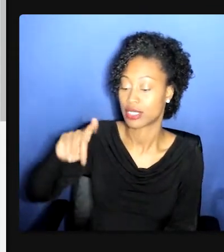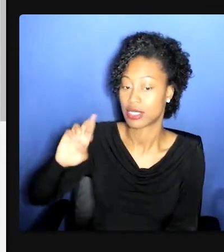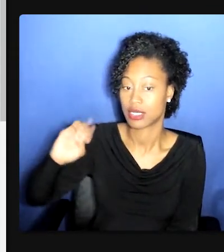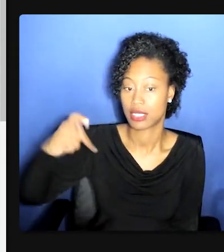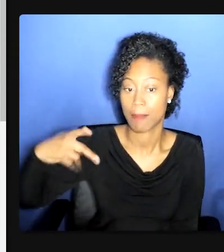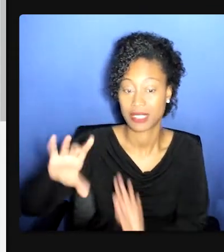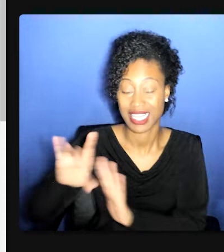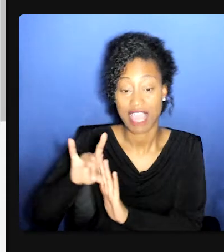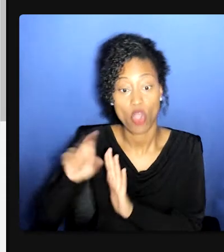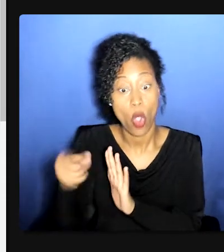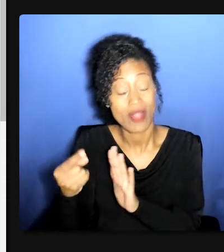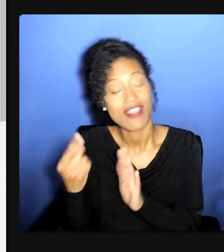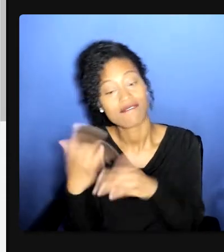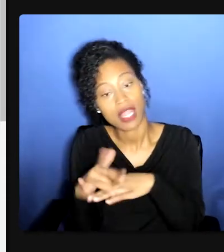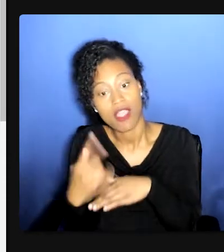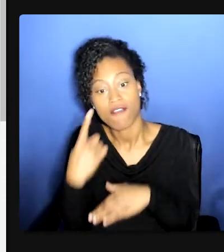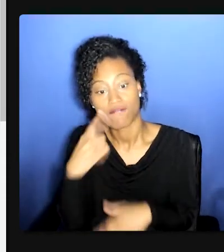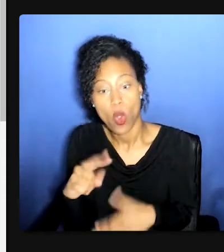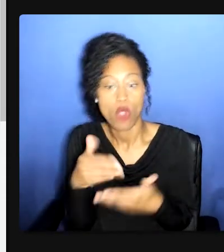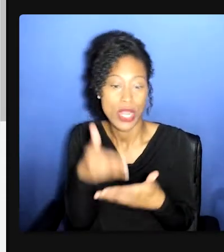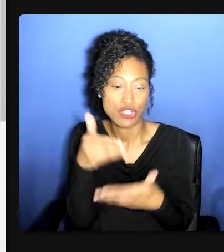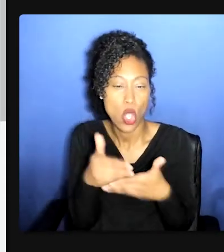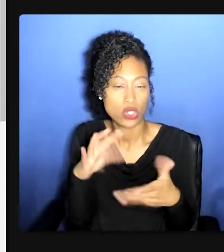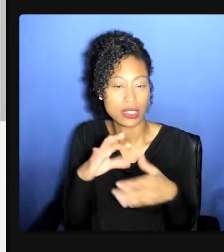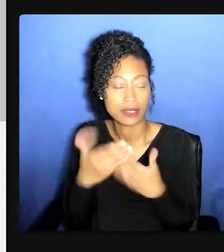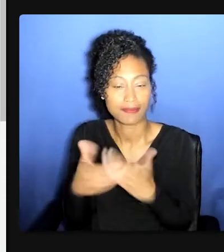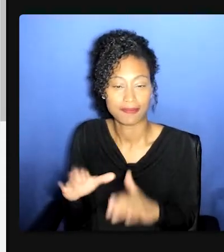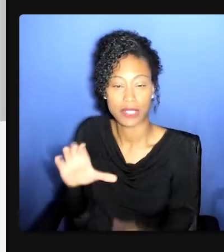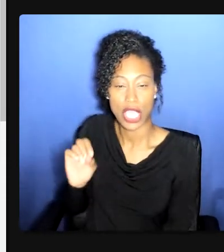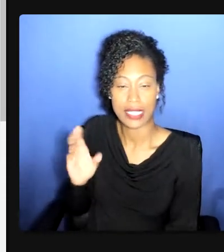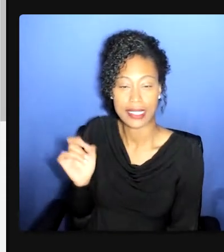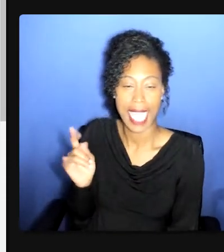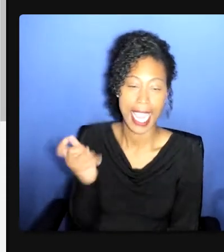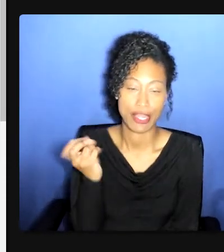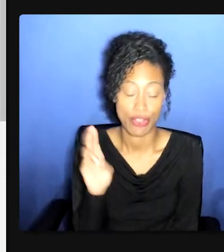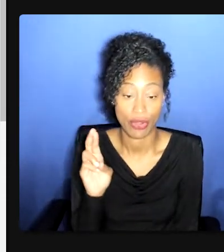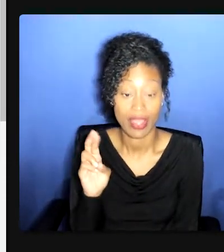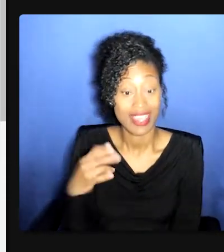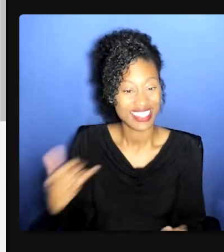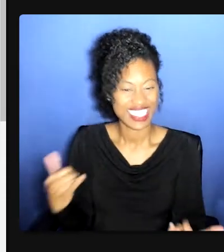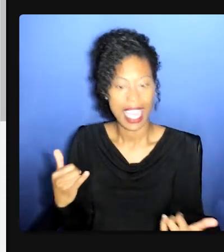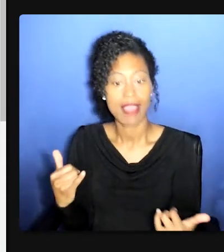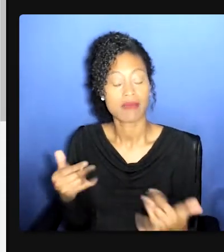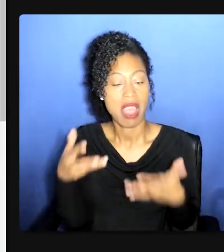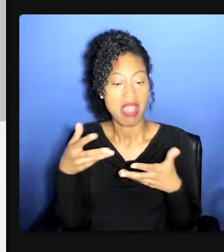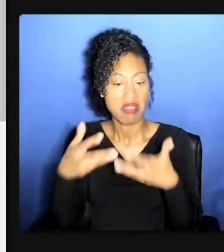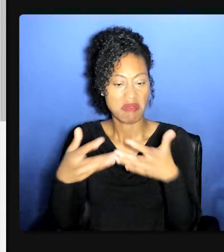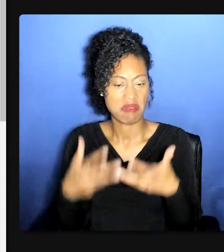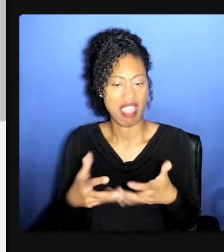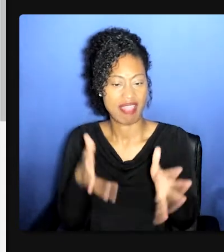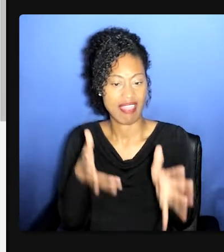This feature is only available for Windows container. I'll leave these features at that